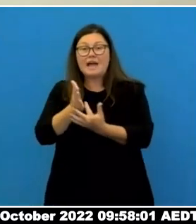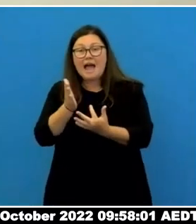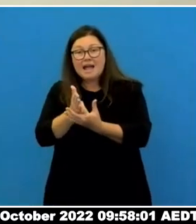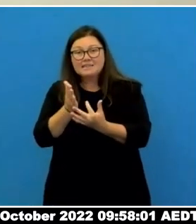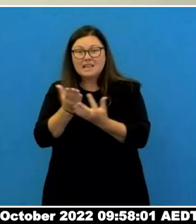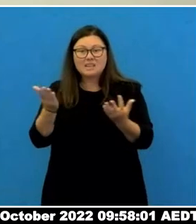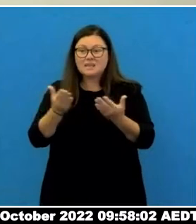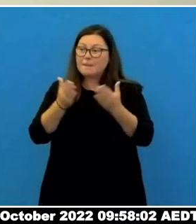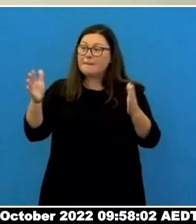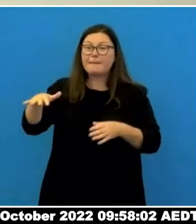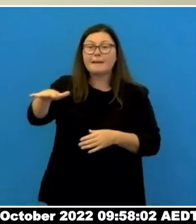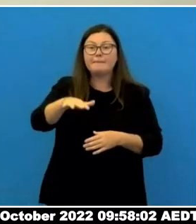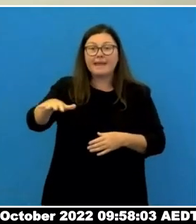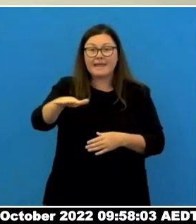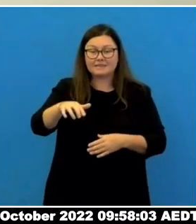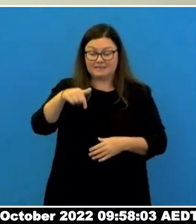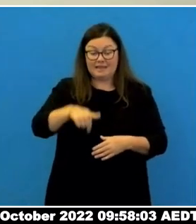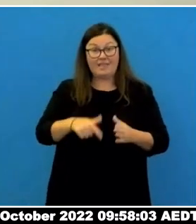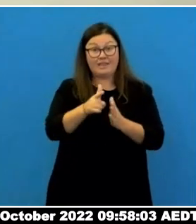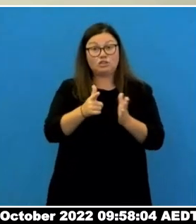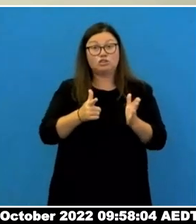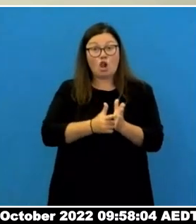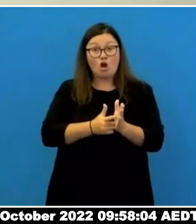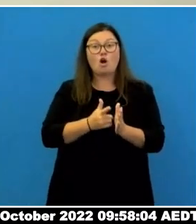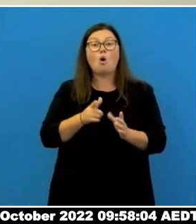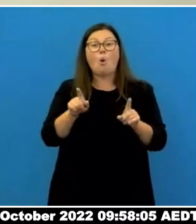The RDA also makes racial hatred unlawful.